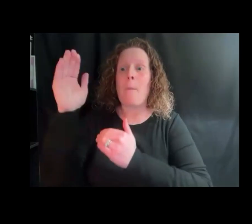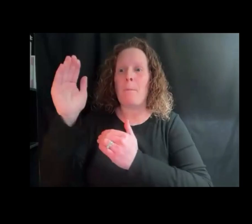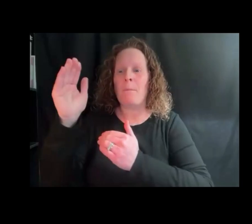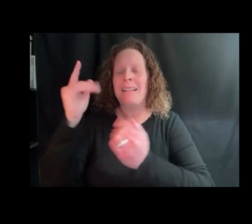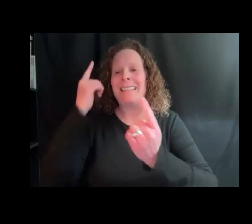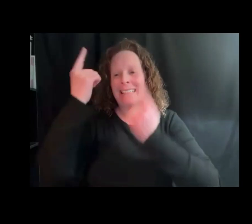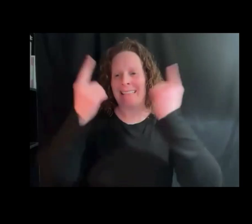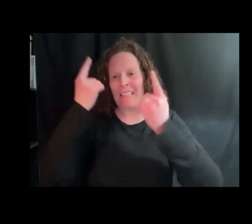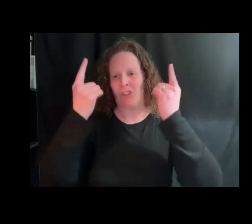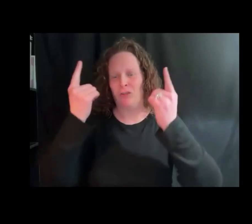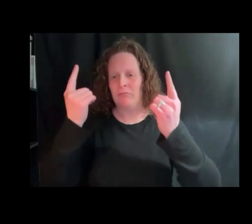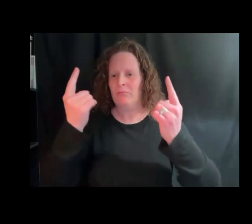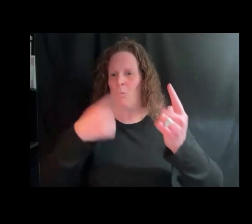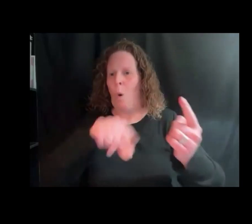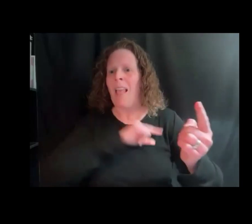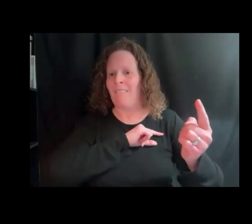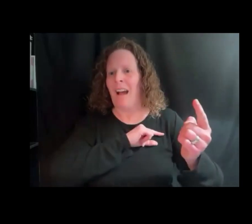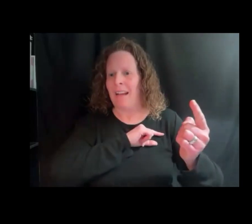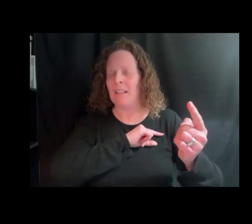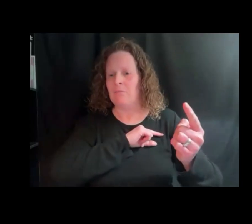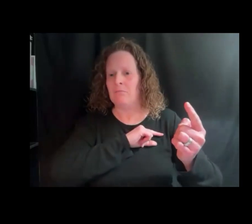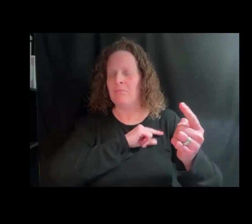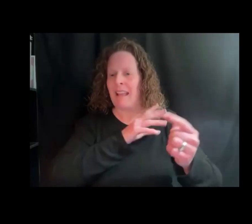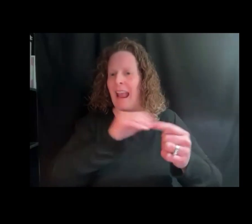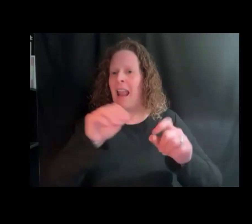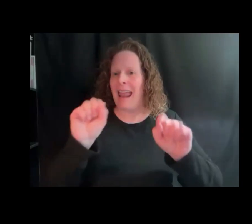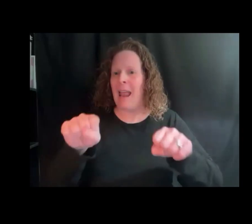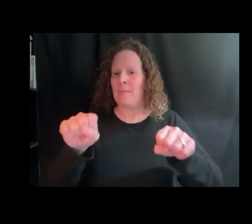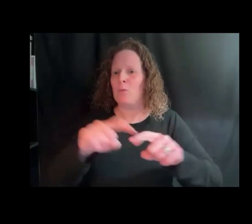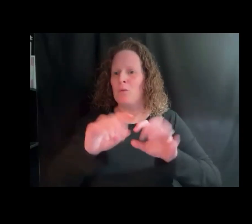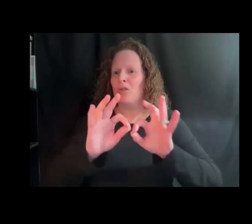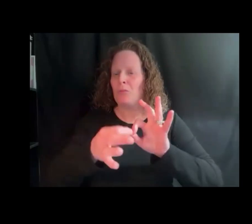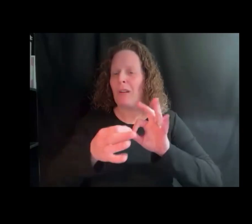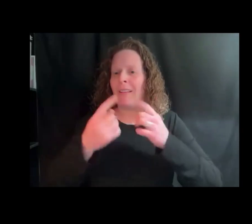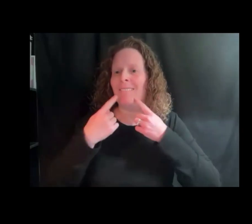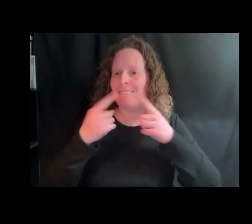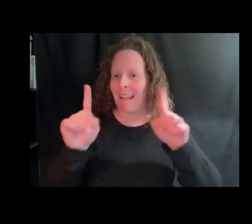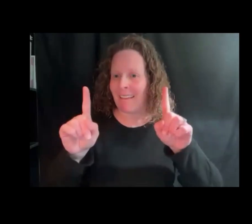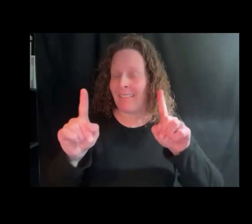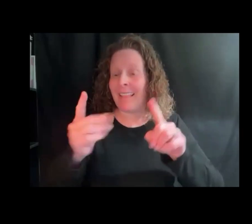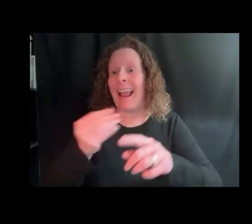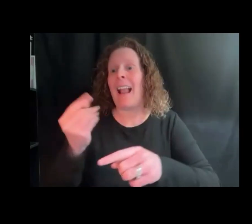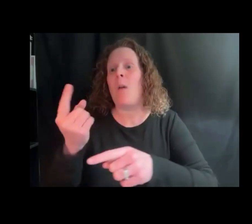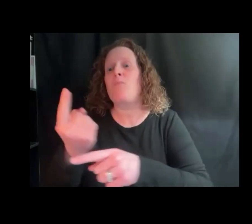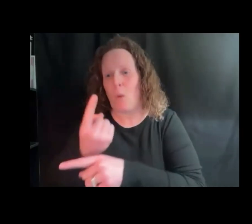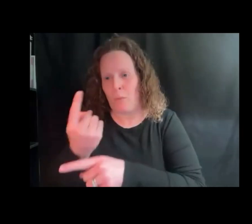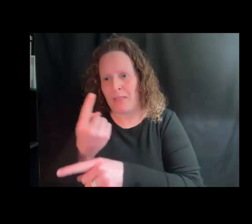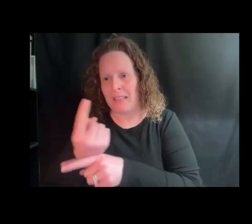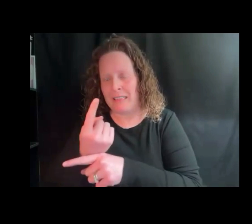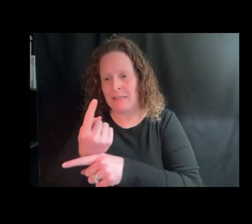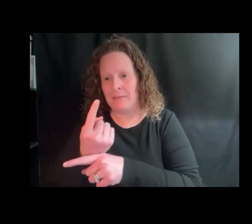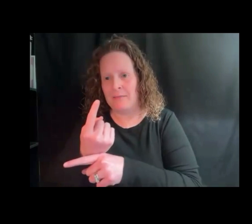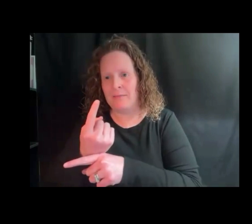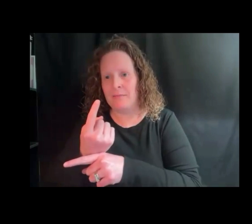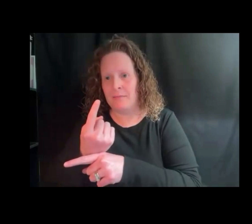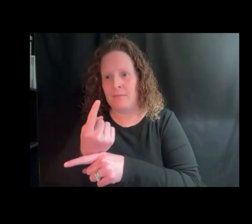4.0 and up are considered adequately qualified to interpret effectively and